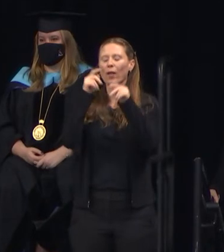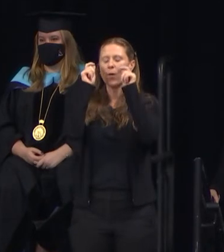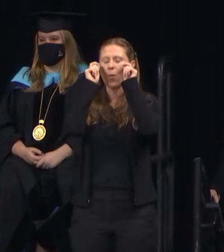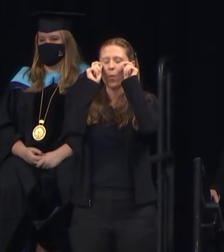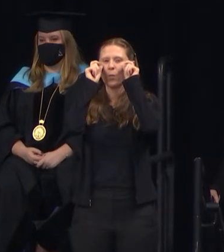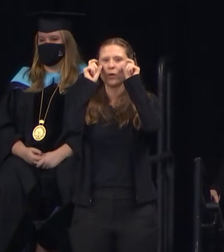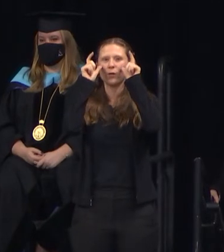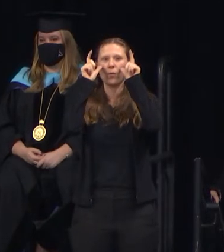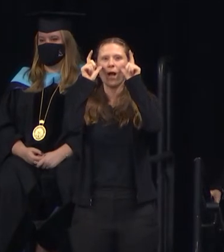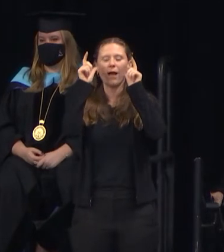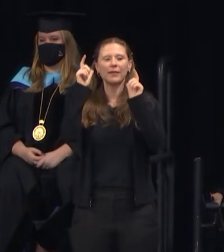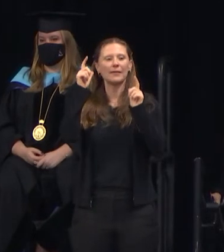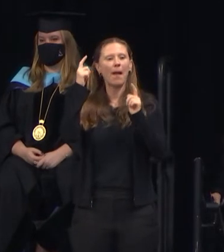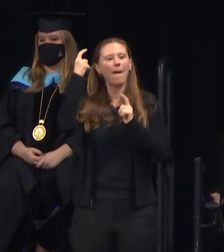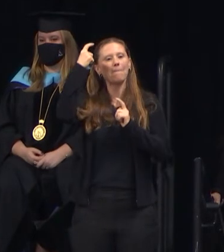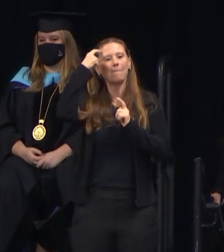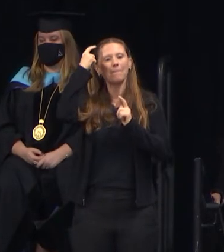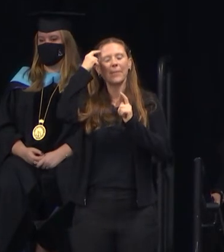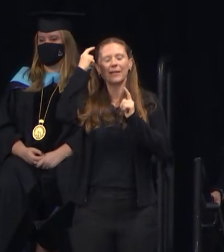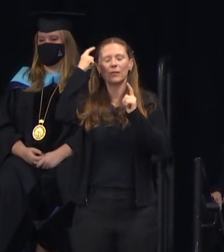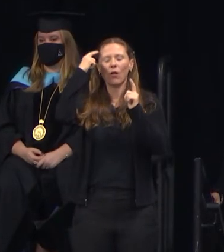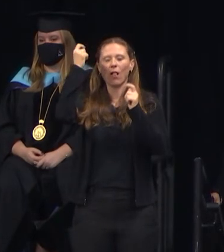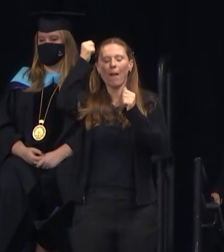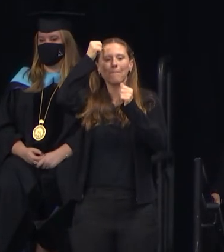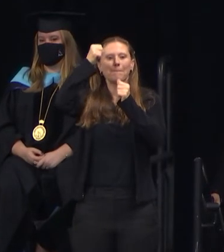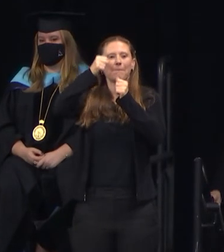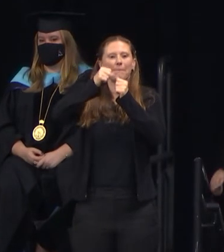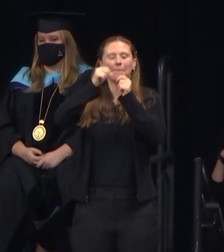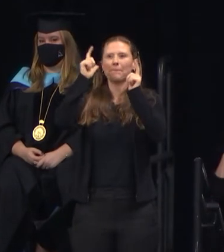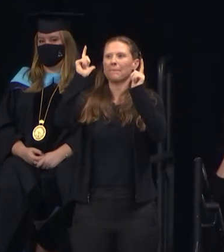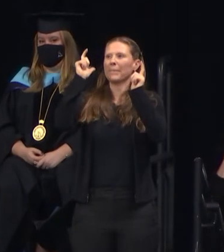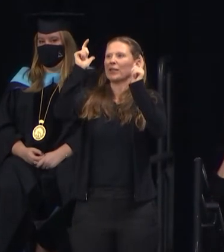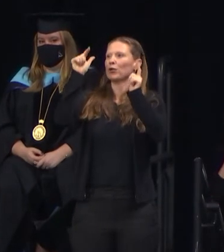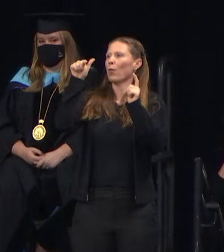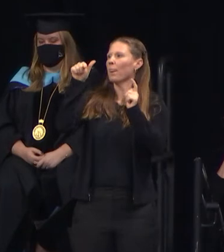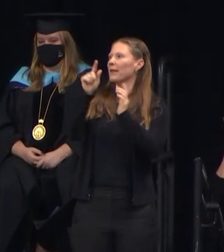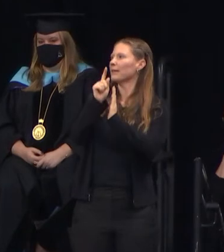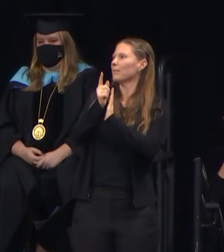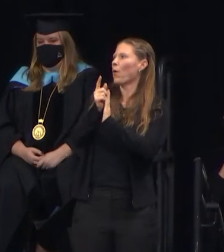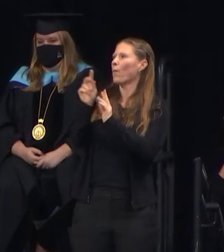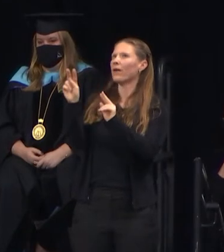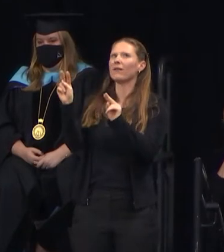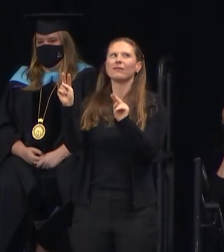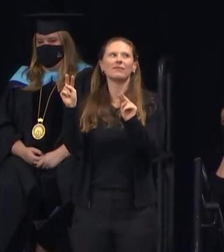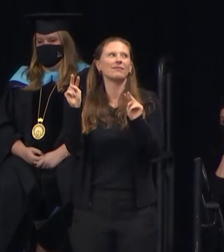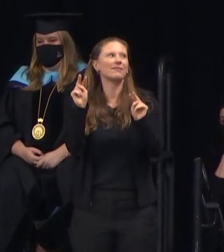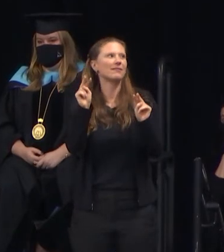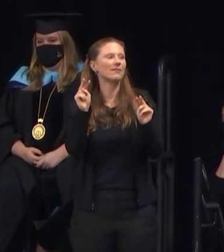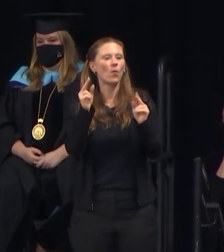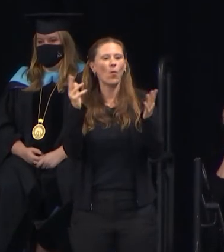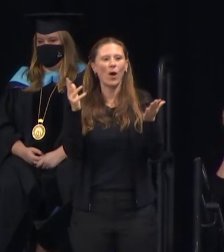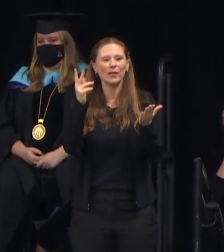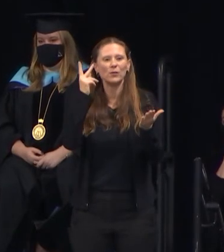take a mental picture of this moment in time. What you see, what you hear, what you're feeling.